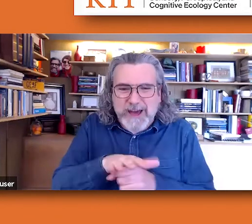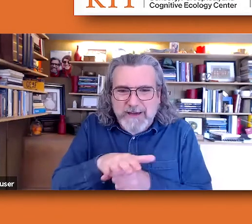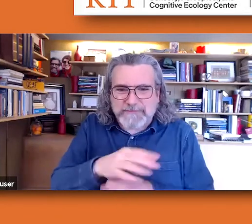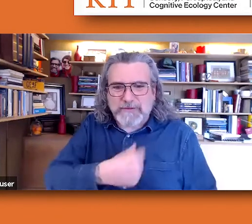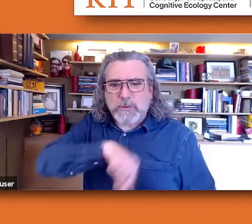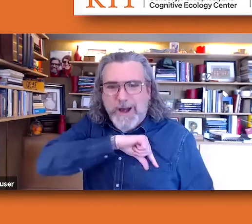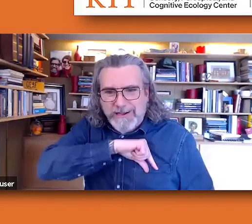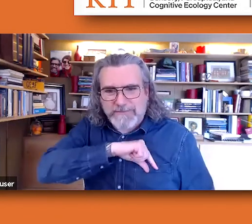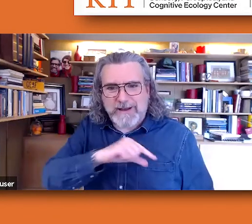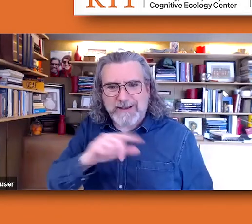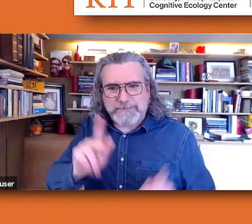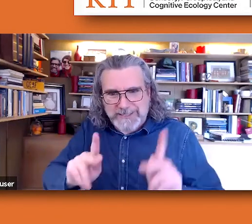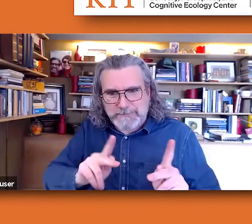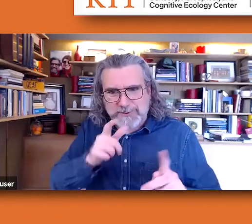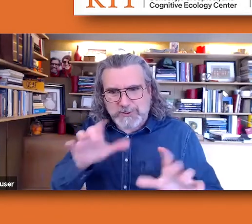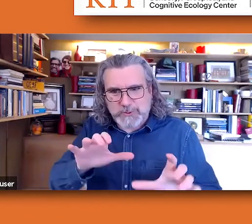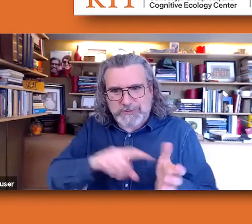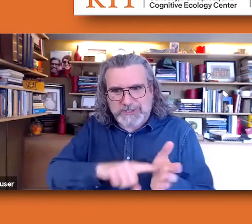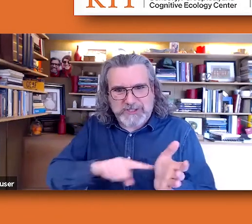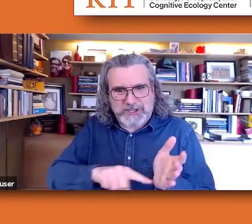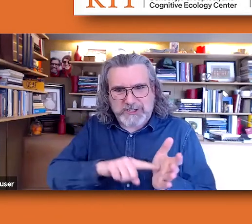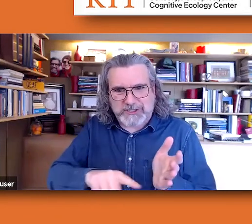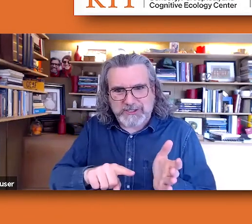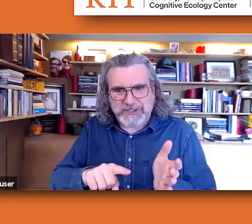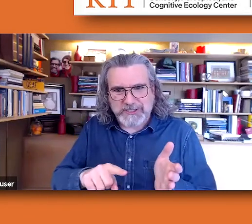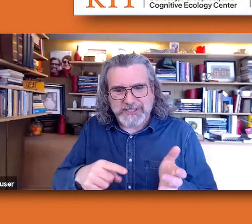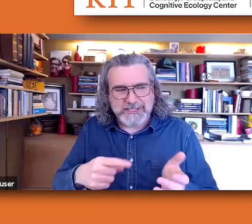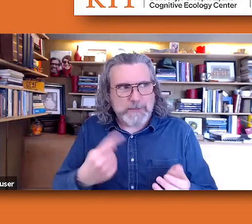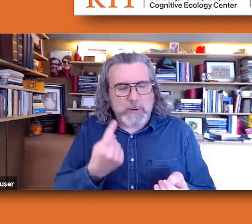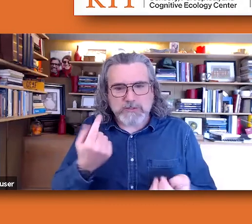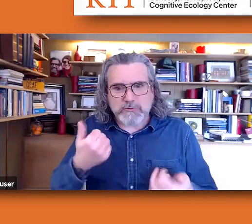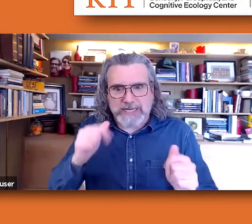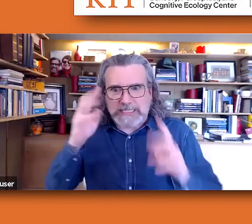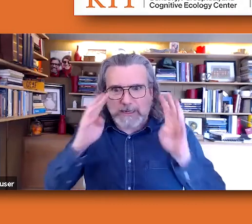enough people to accomplish everything we want to accomplish.